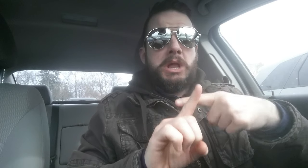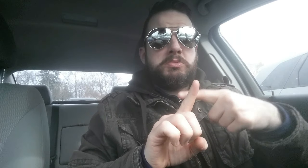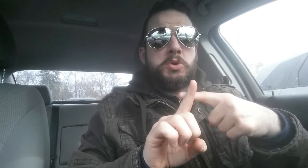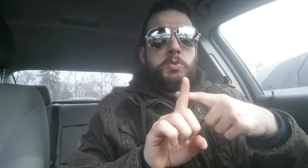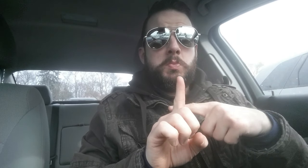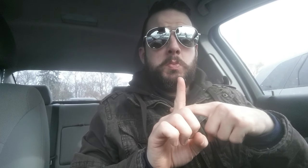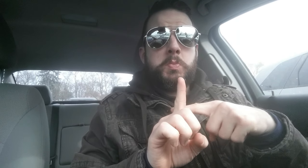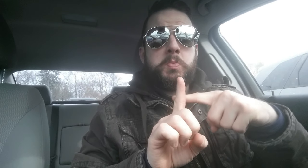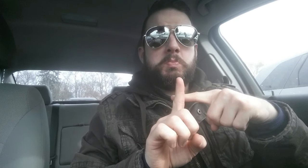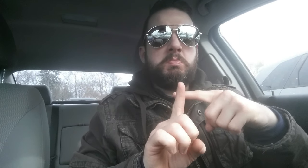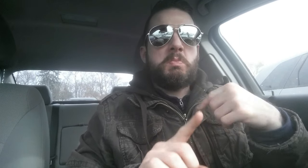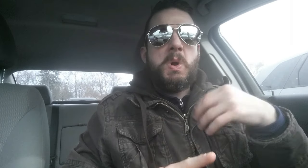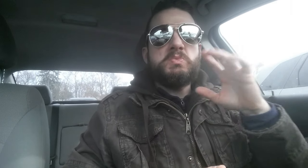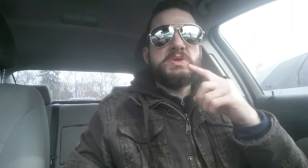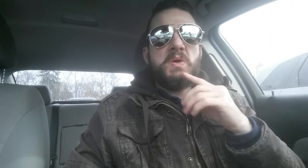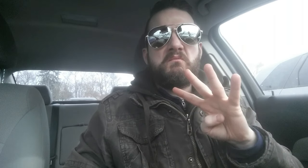The temperature is going up a bit, I would say about...